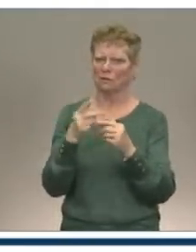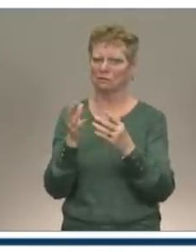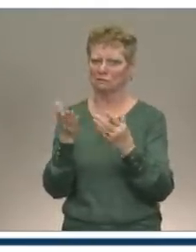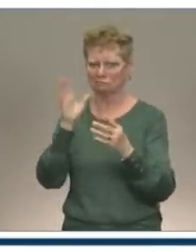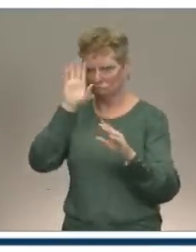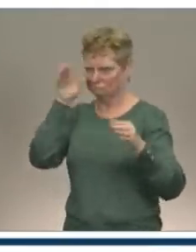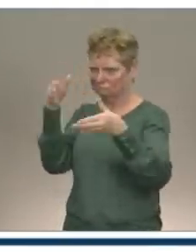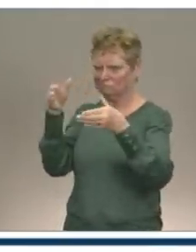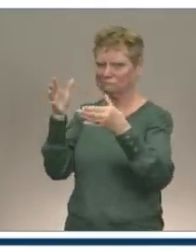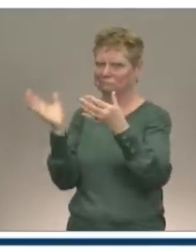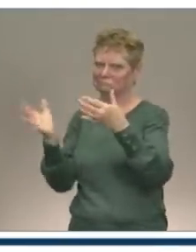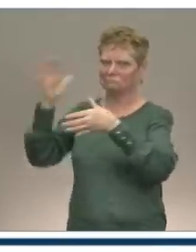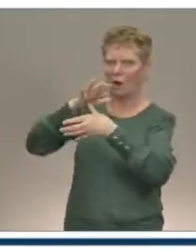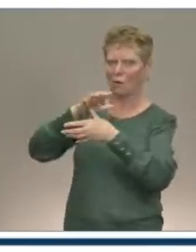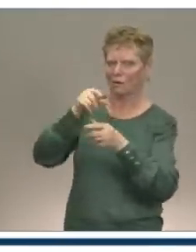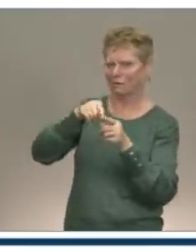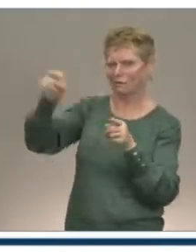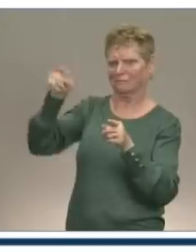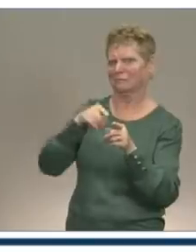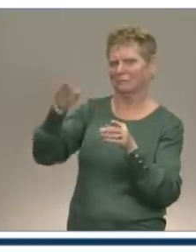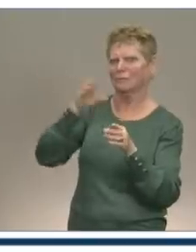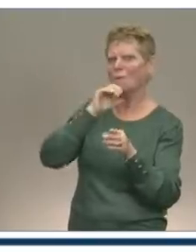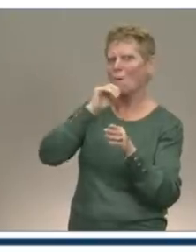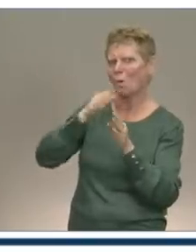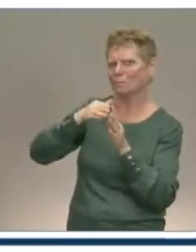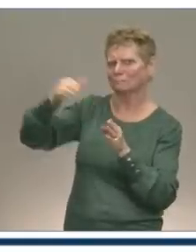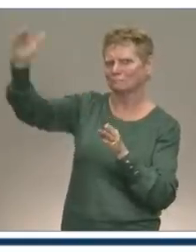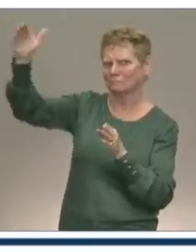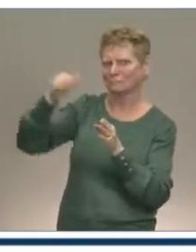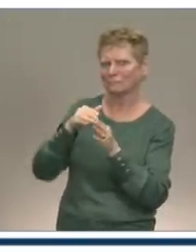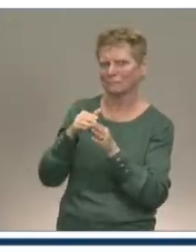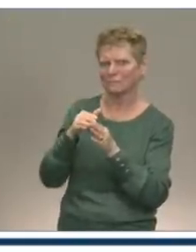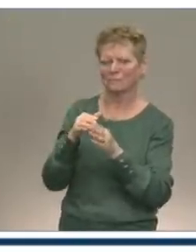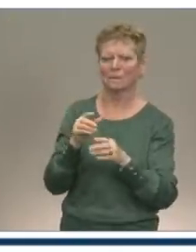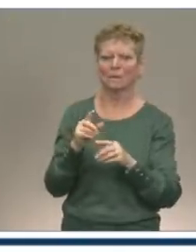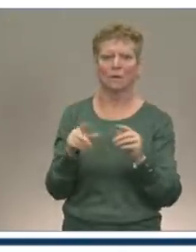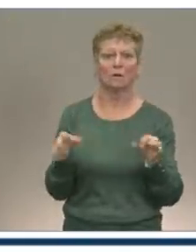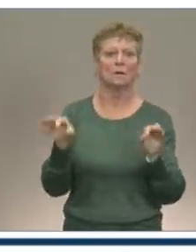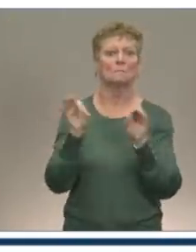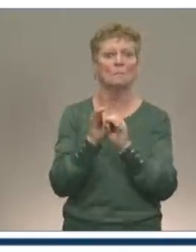uh you know we you know it's the most important to me that we get the 70 plus because they're at